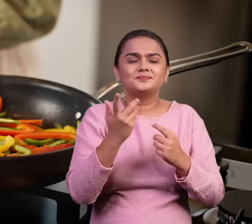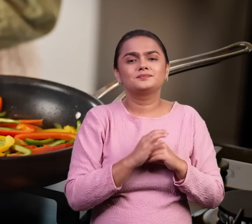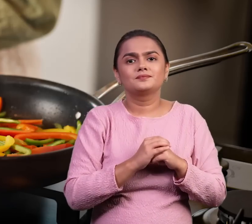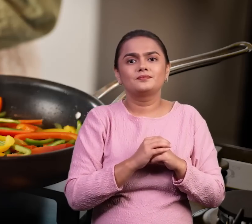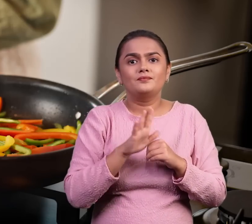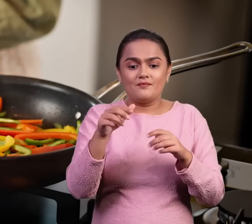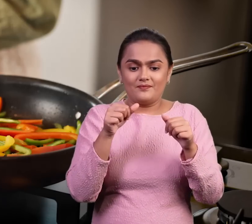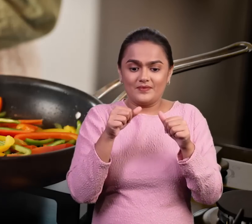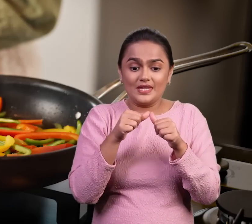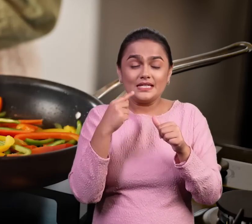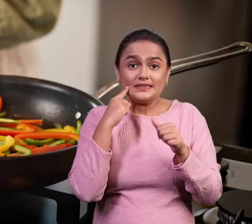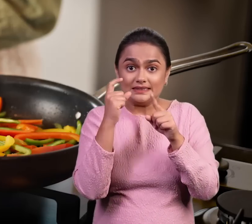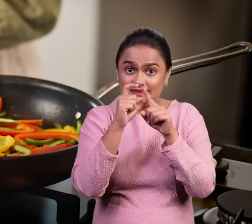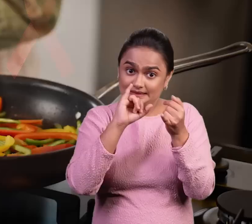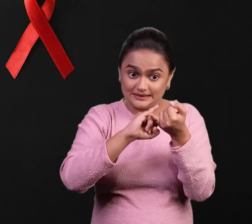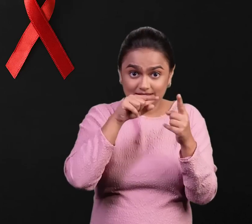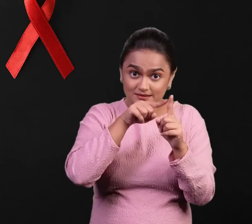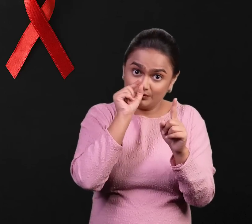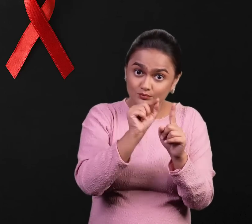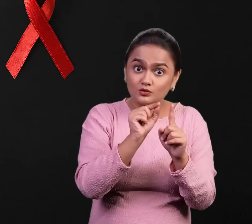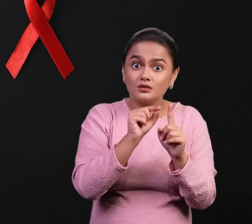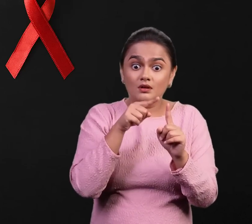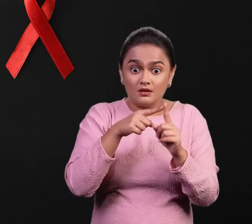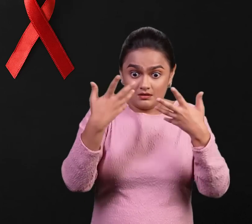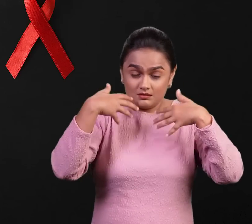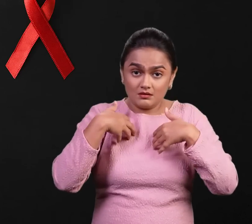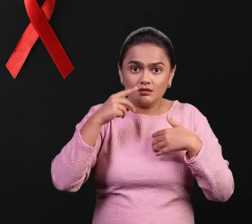Hmmm, does a person die immediately from AIDS?